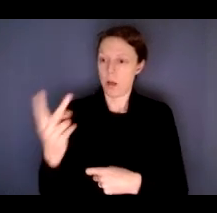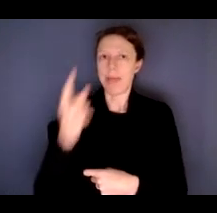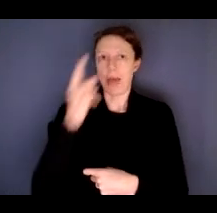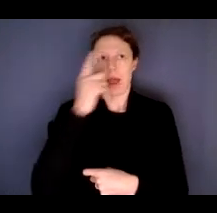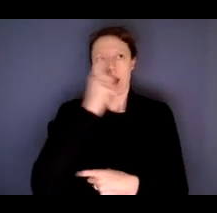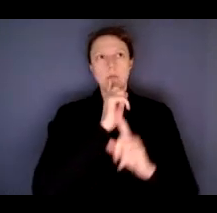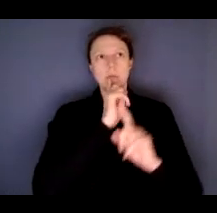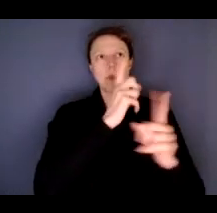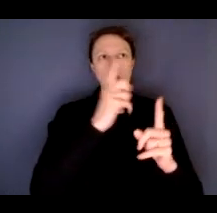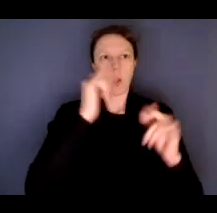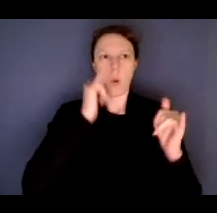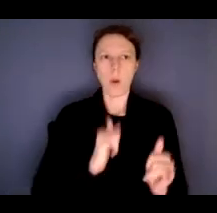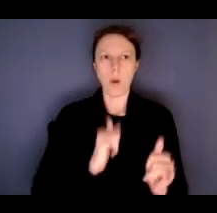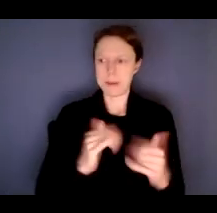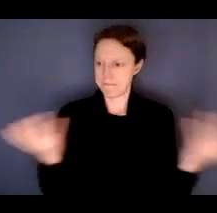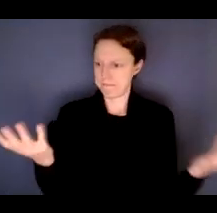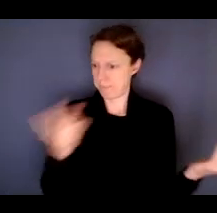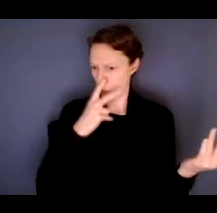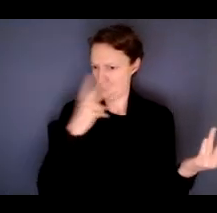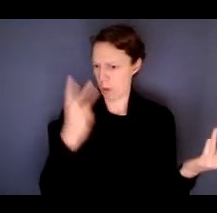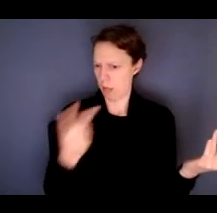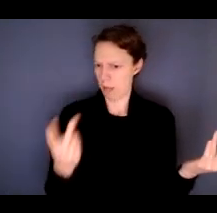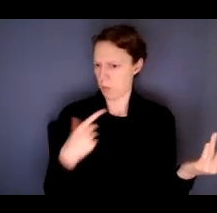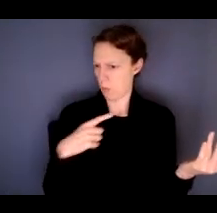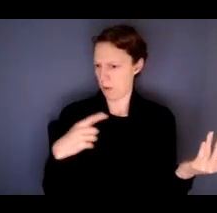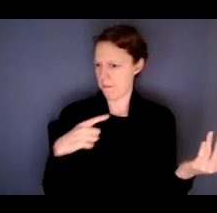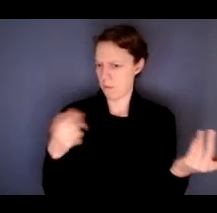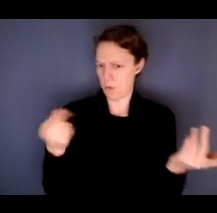don't know what the magic is around the number 12 but that's something people seem to think.